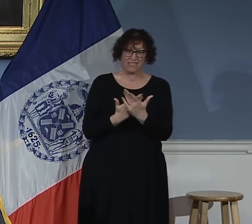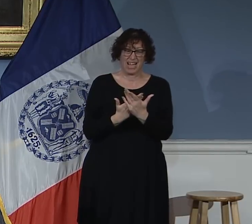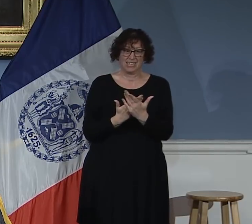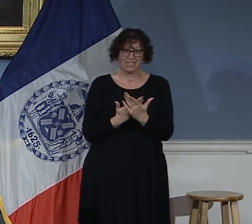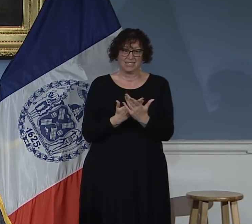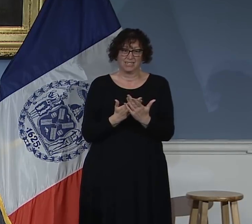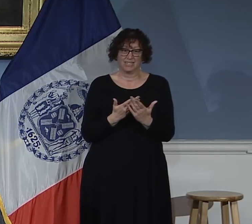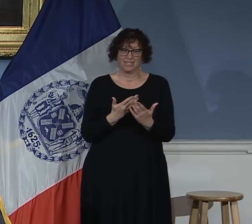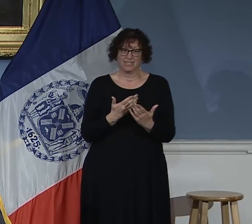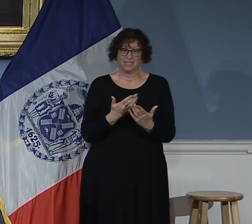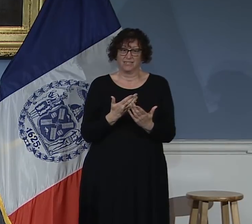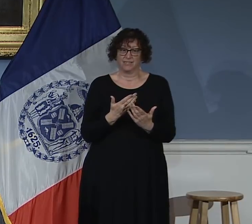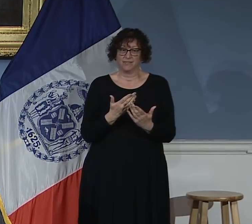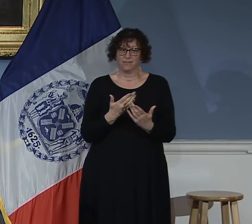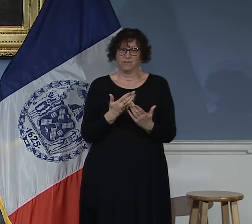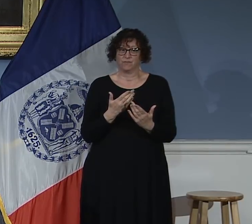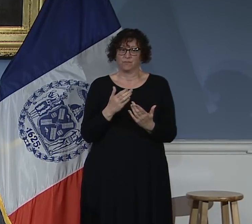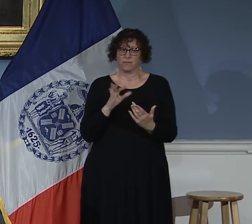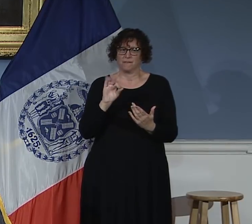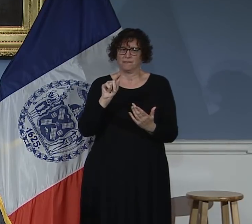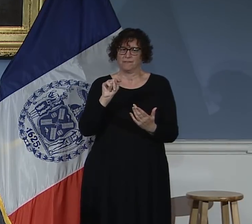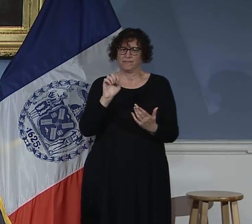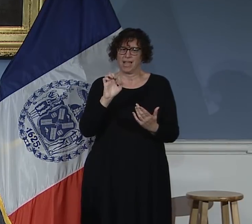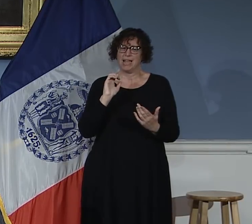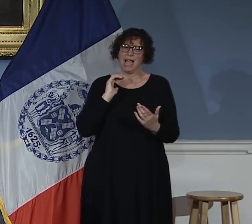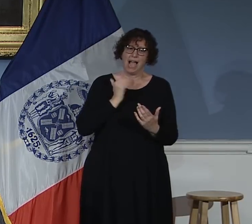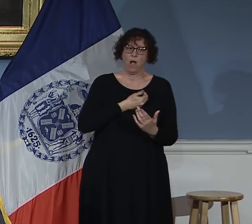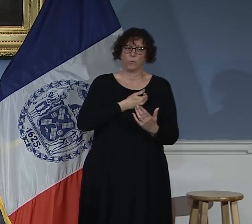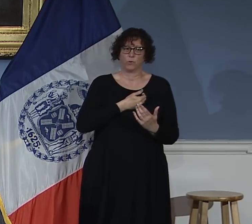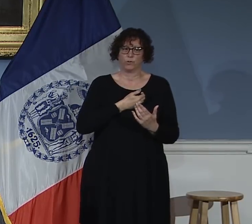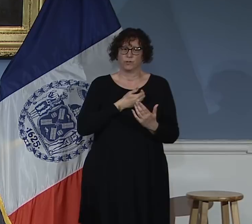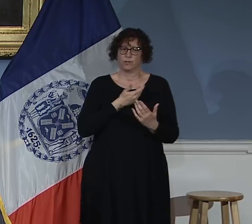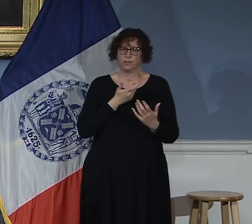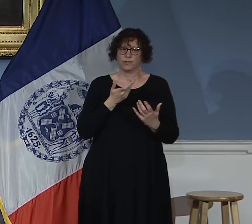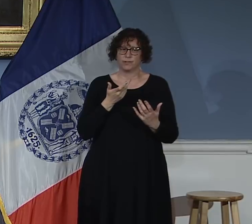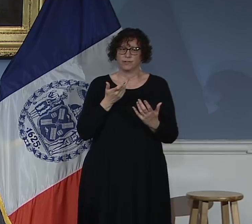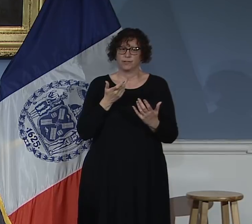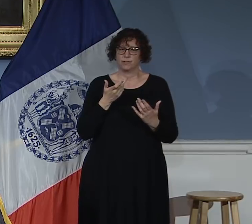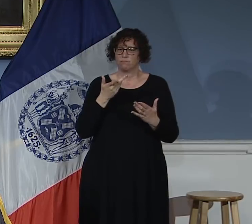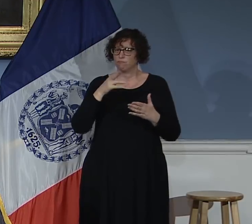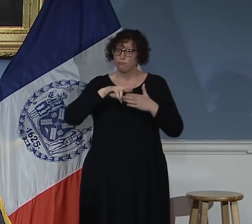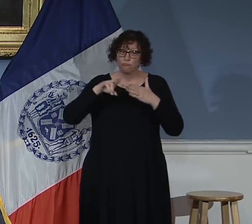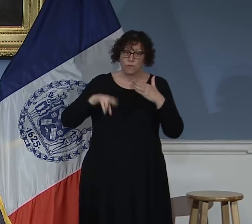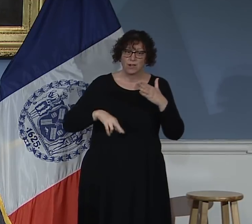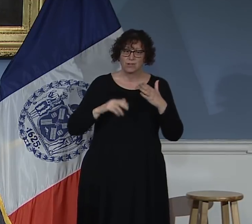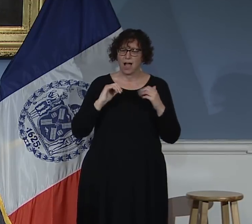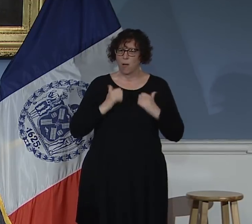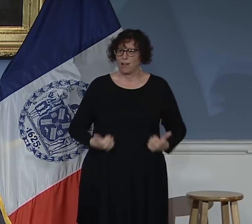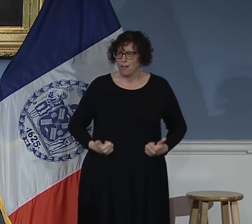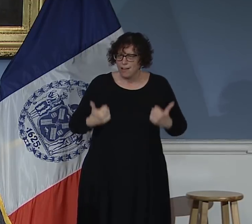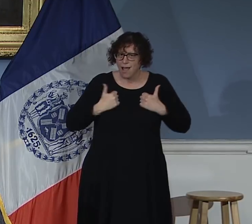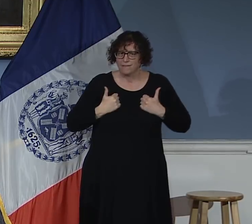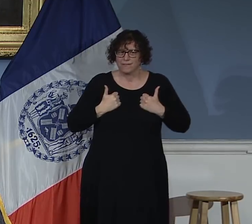RESTS IN THE HANDS OF ONE MAN AND HE IS A NEW RKYOERND A RIGHT NOW HE IS BETRAYING THE CITY HE COMES